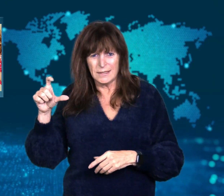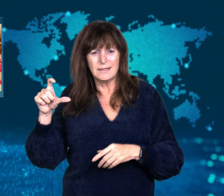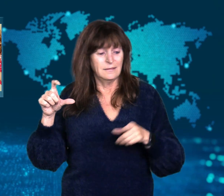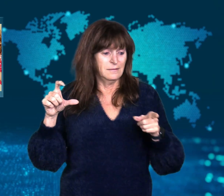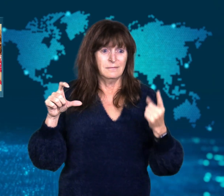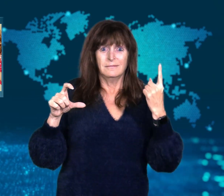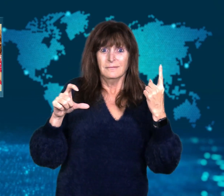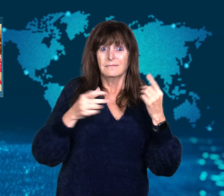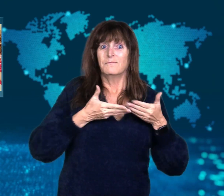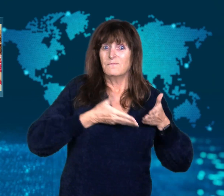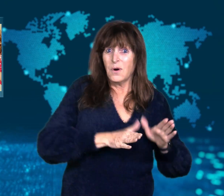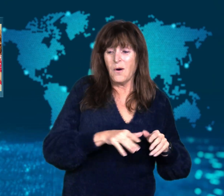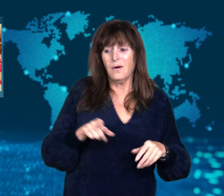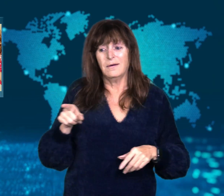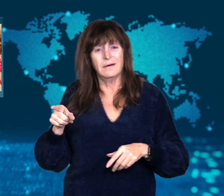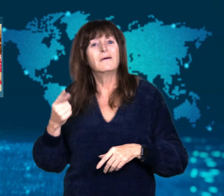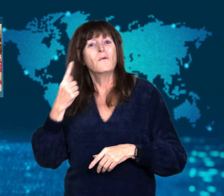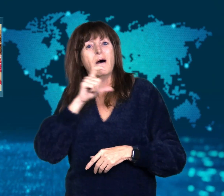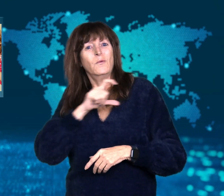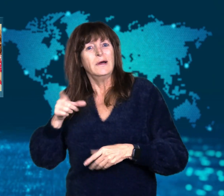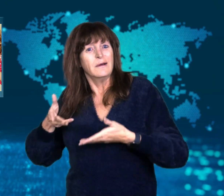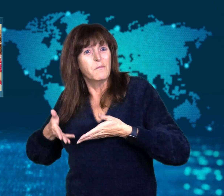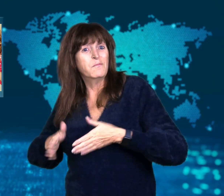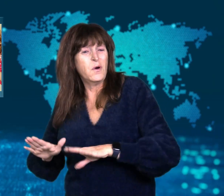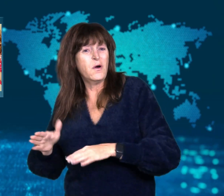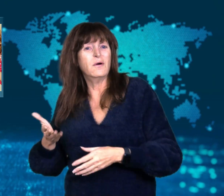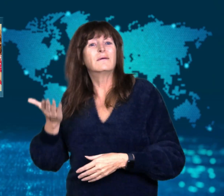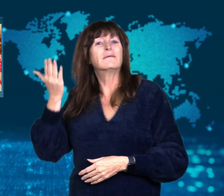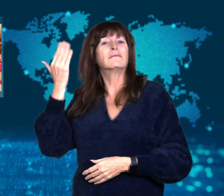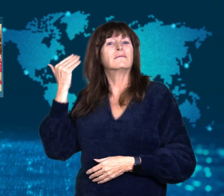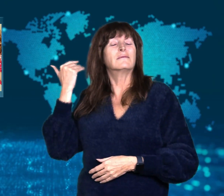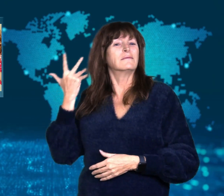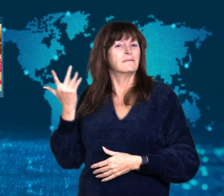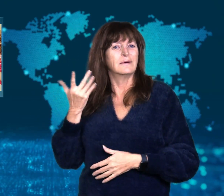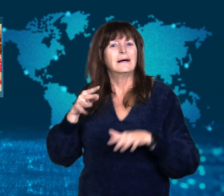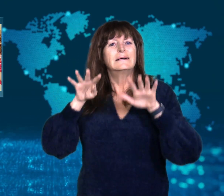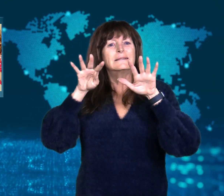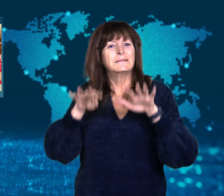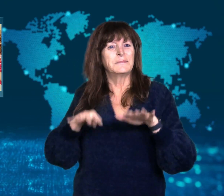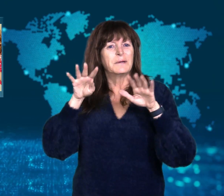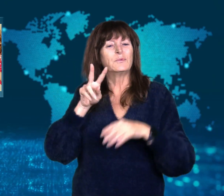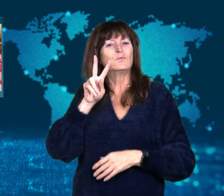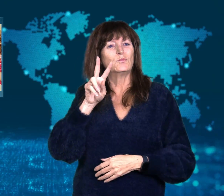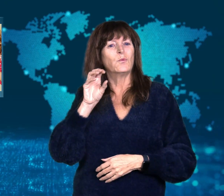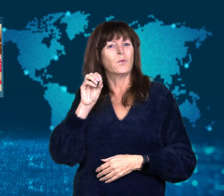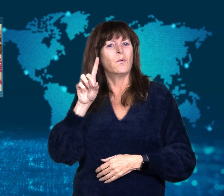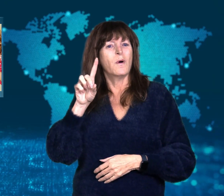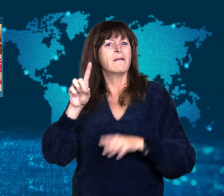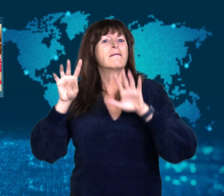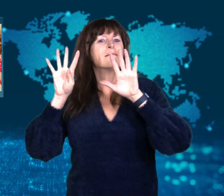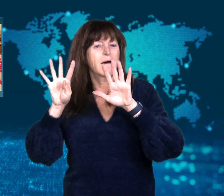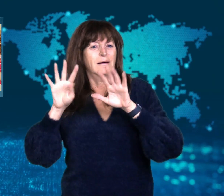The two babies were born a week apart in September of 2019.